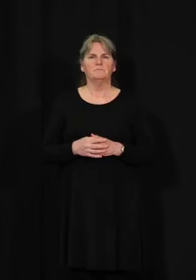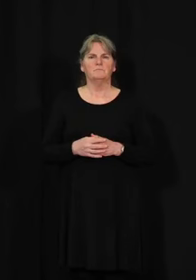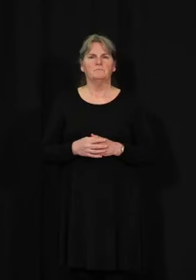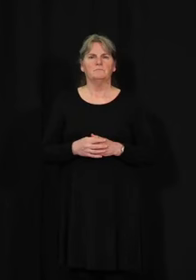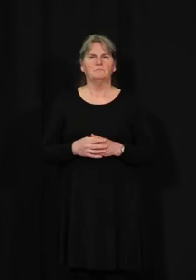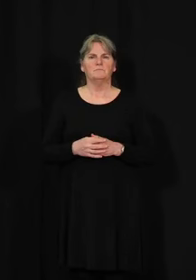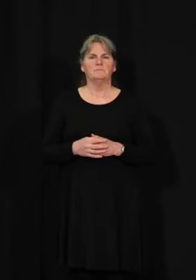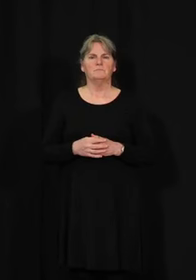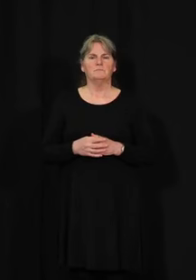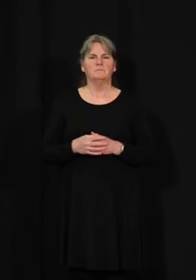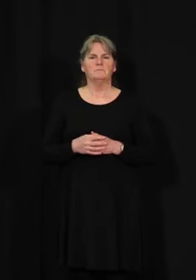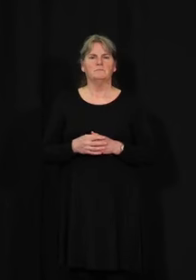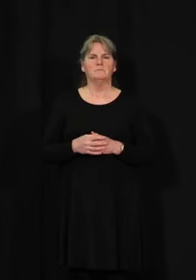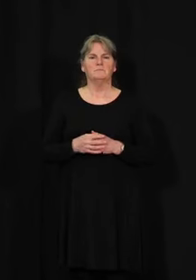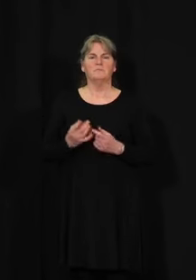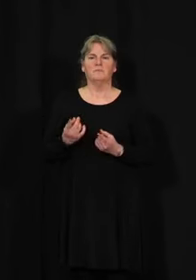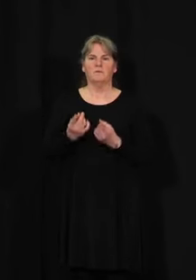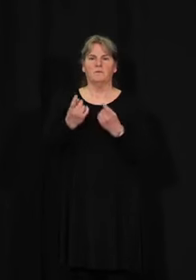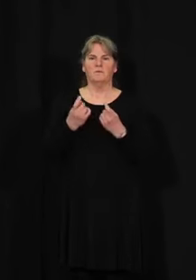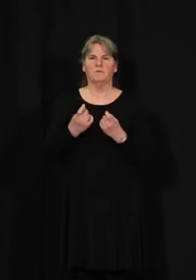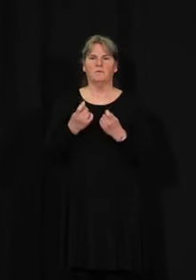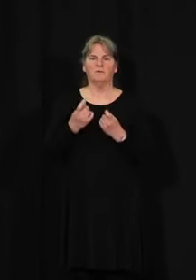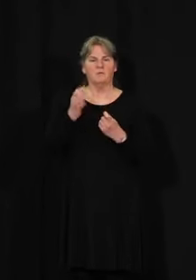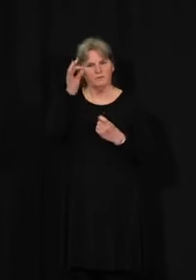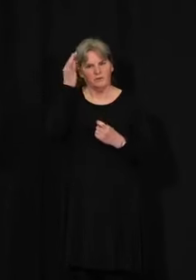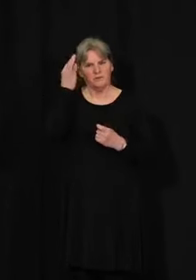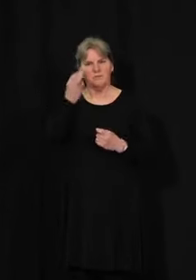we will go next to Claudiane. Reporter: